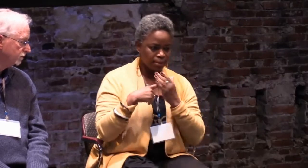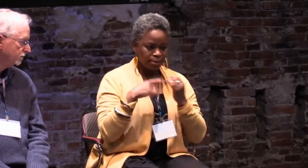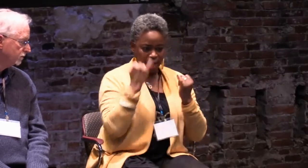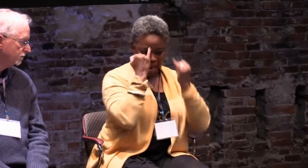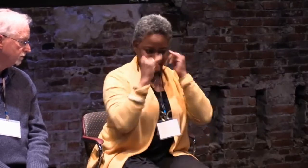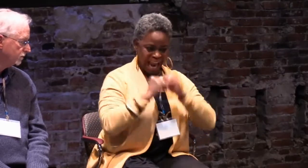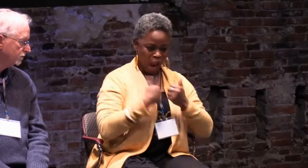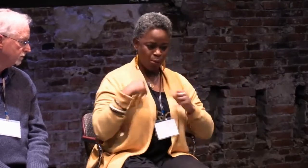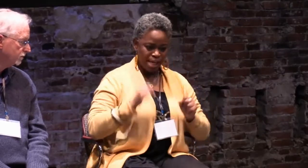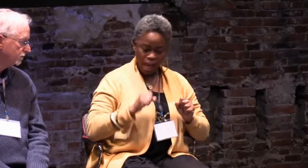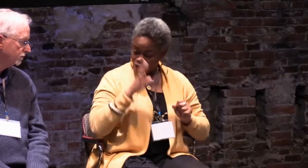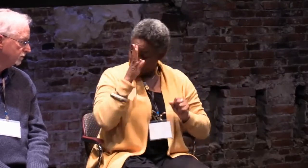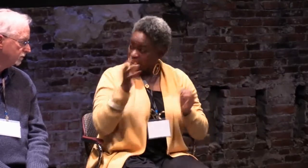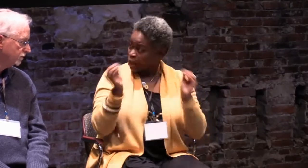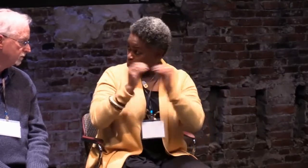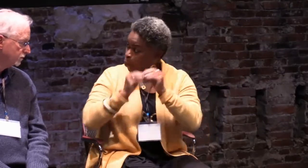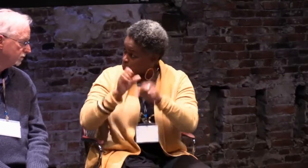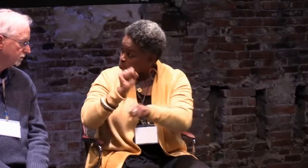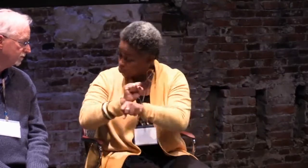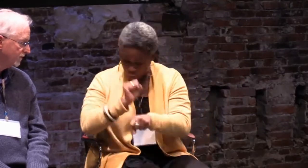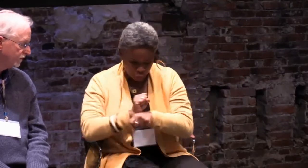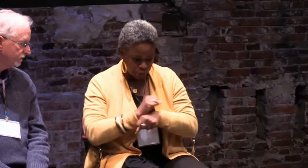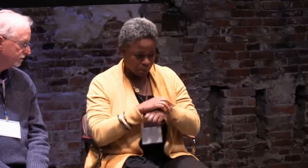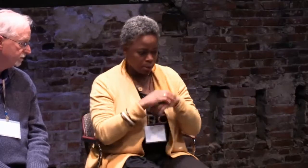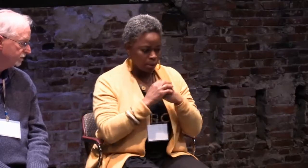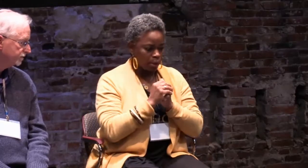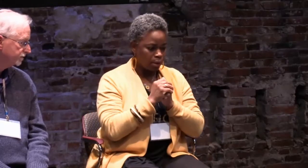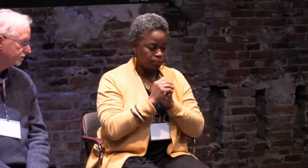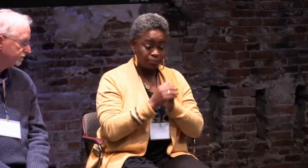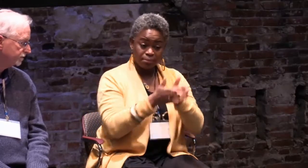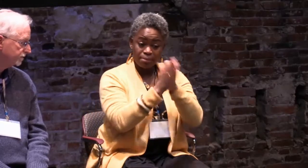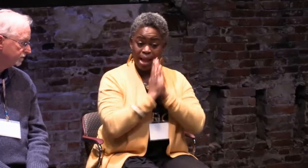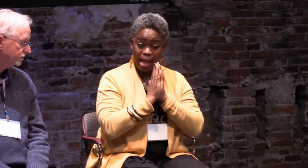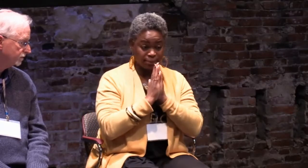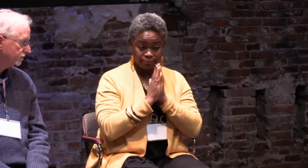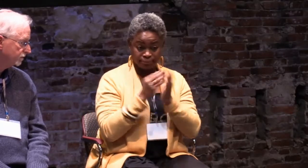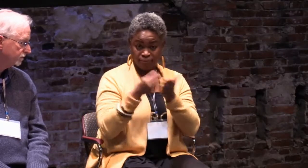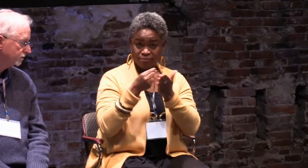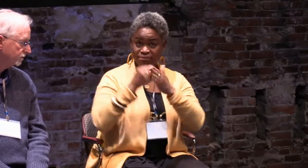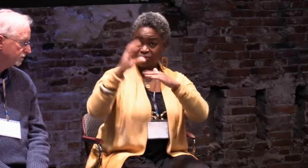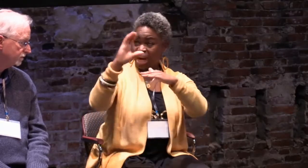We're discussing. We're populating the space with ideas. There are opportunities for work.